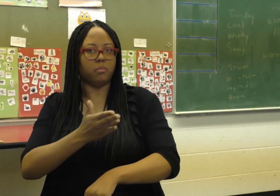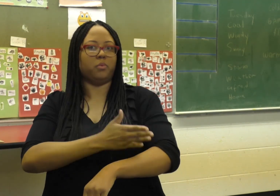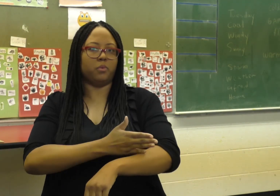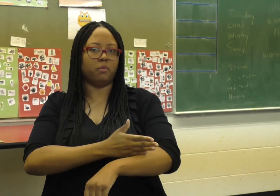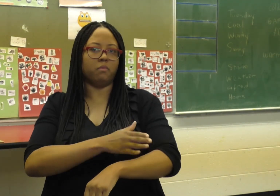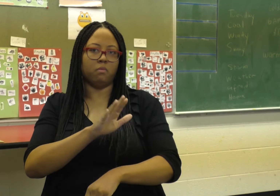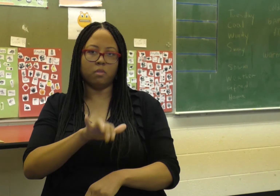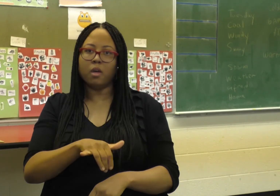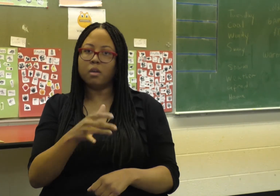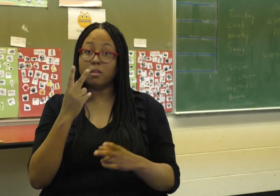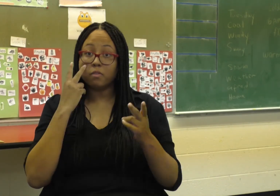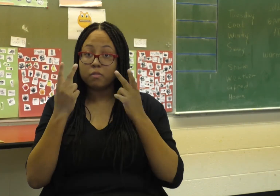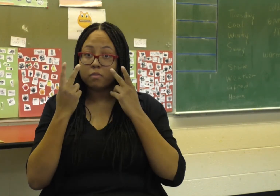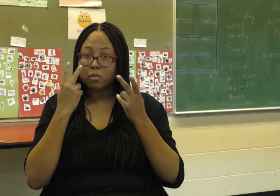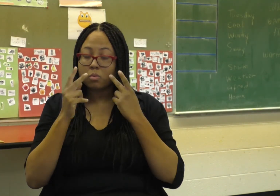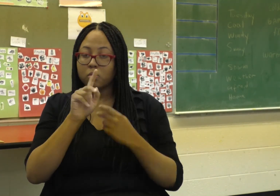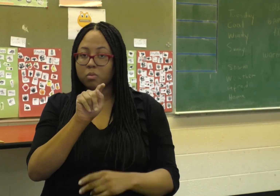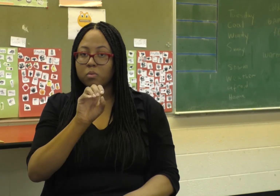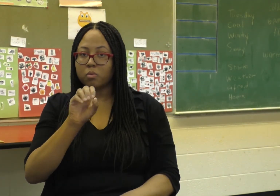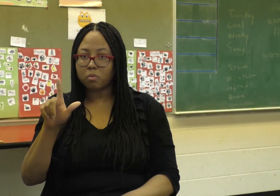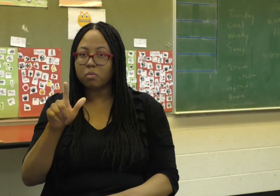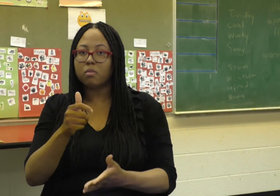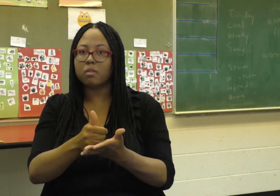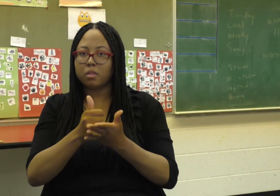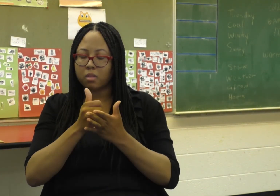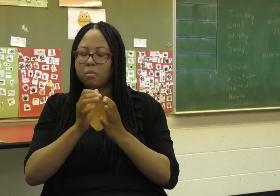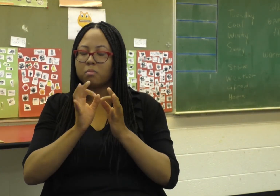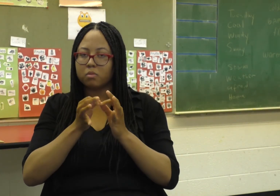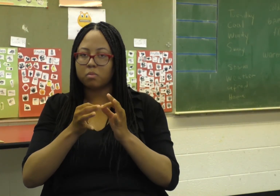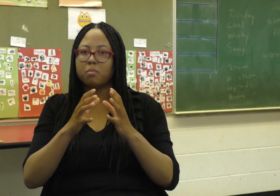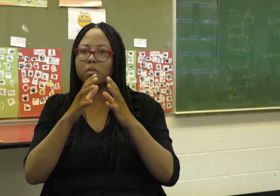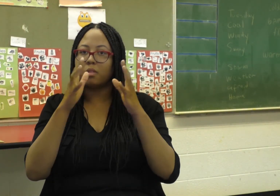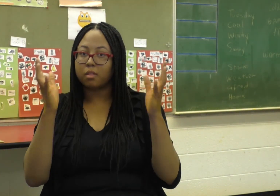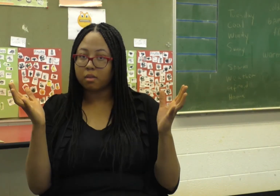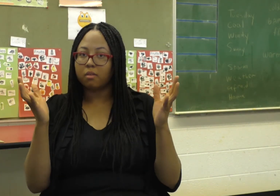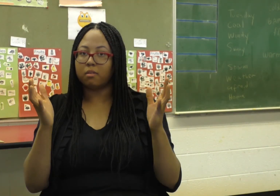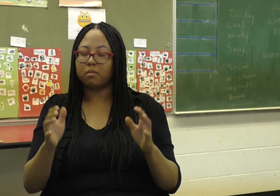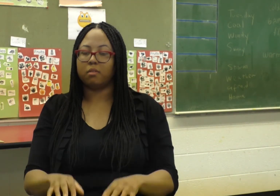so that visual tool has been extremely helpful for the interpreting process